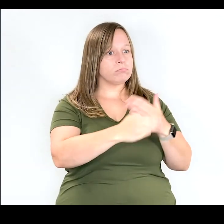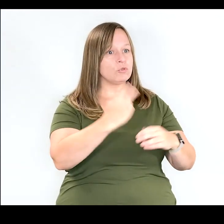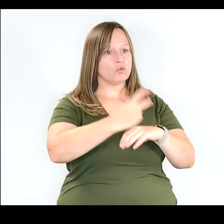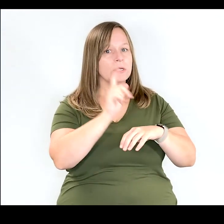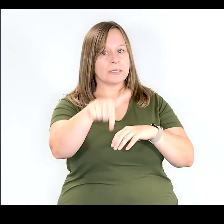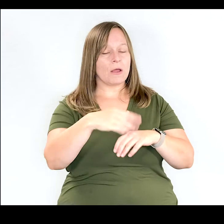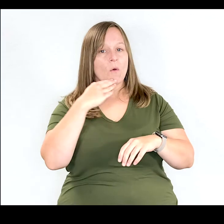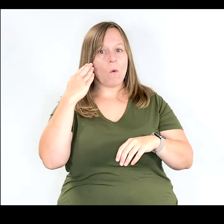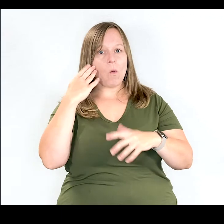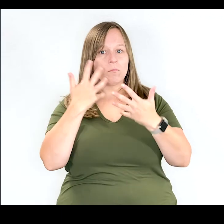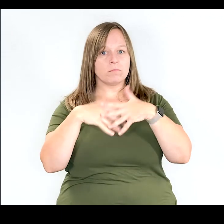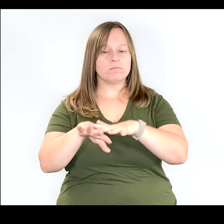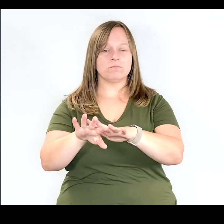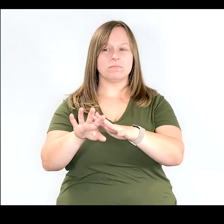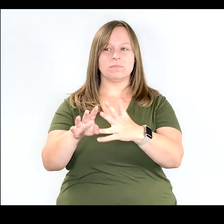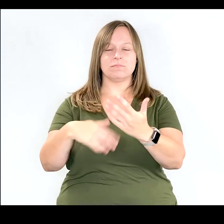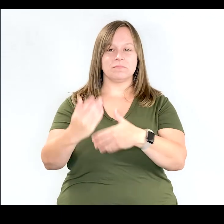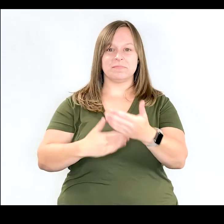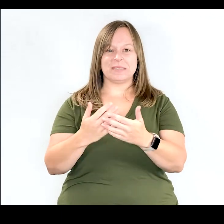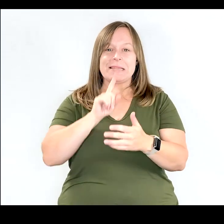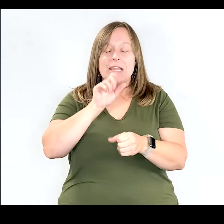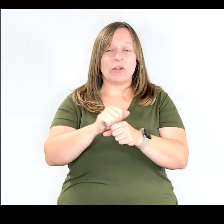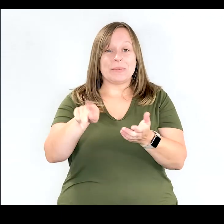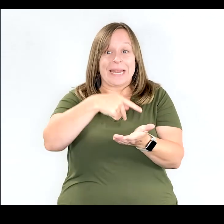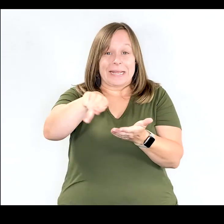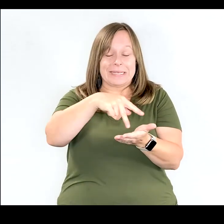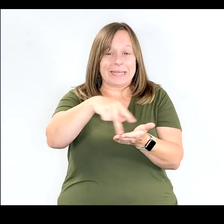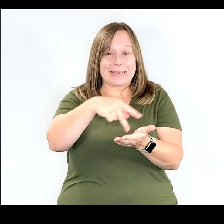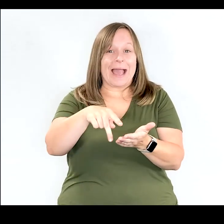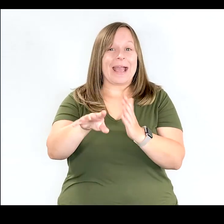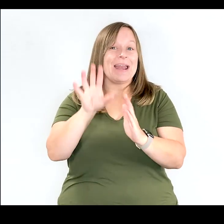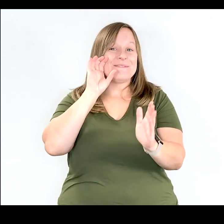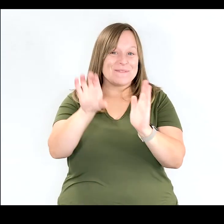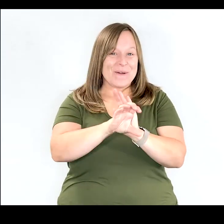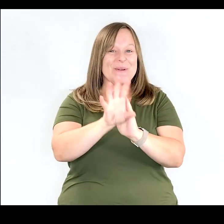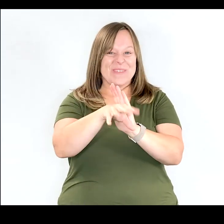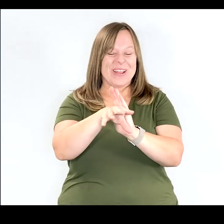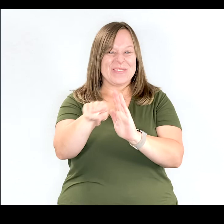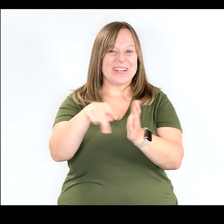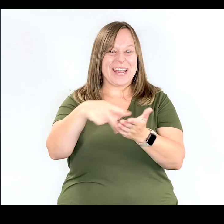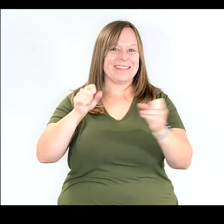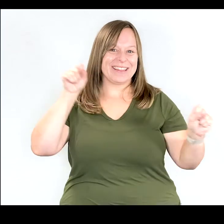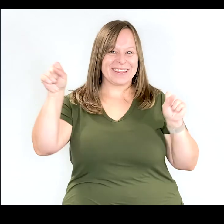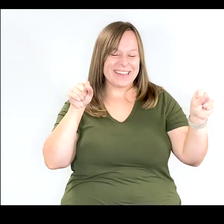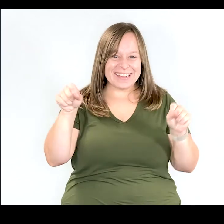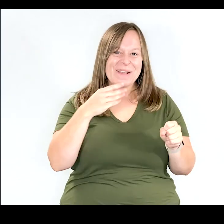And then two days later she was home. And she literally was dancing. I got a photograph and a video of her dancing